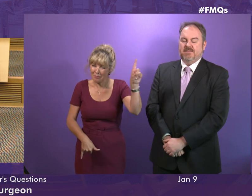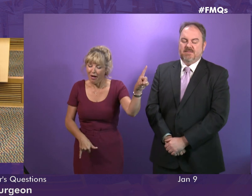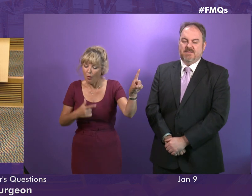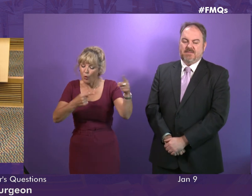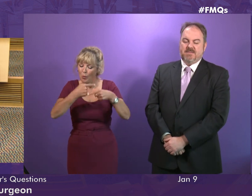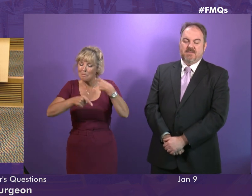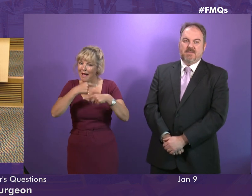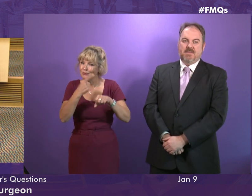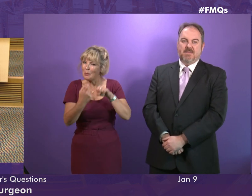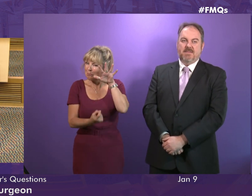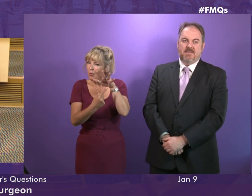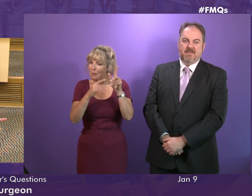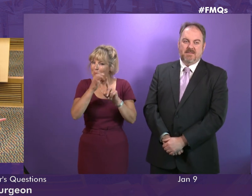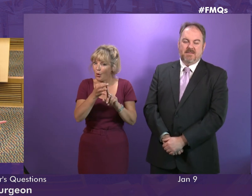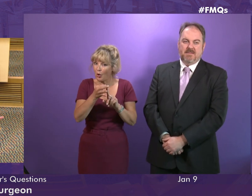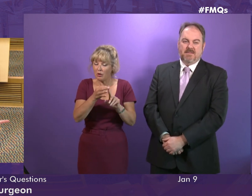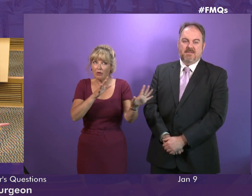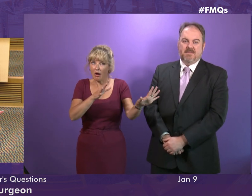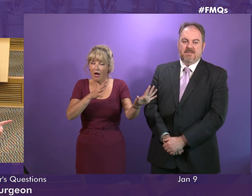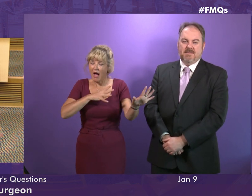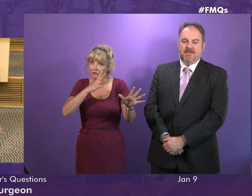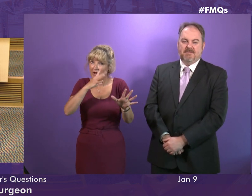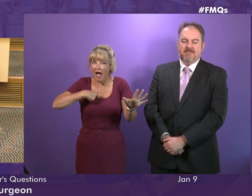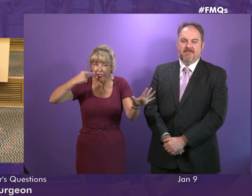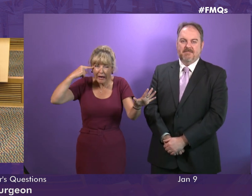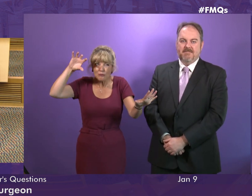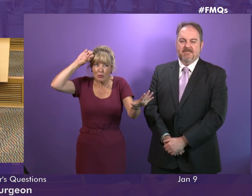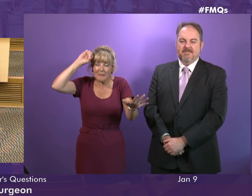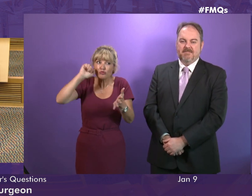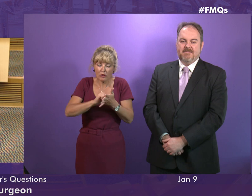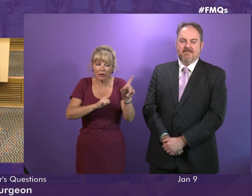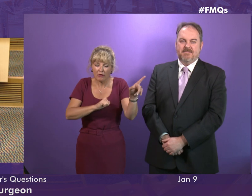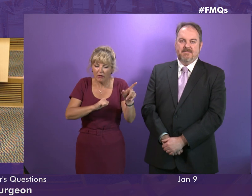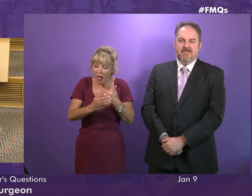point. Unless I am remembering this incorrectly—I do not think that I am—the Liberal Democrats